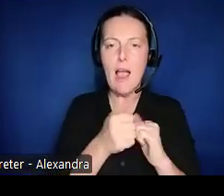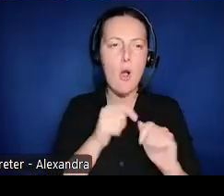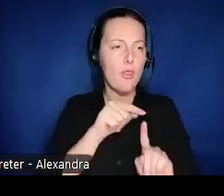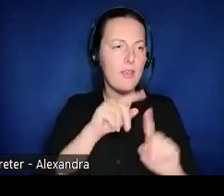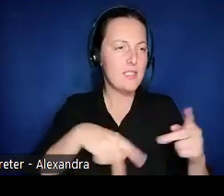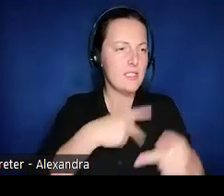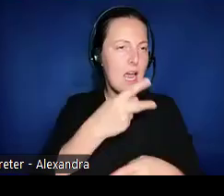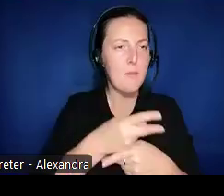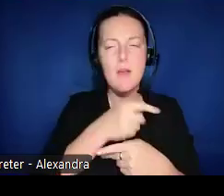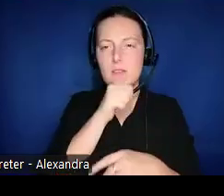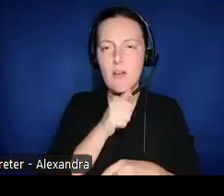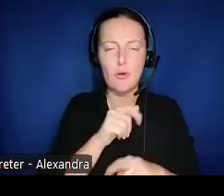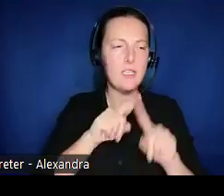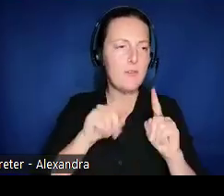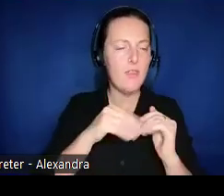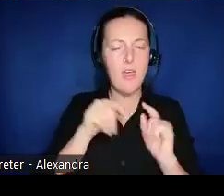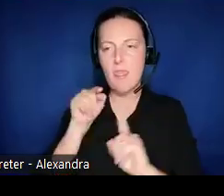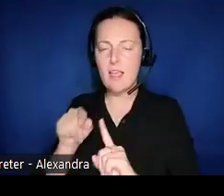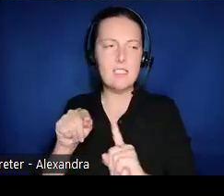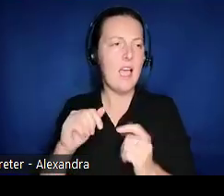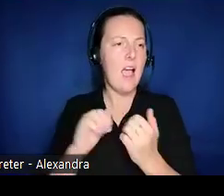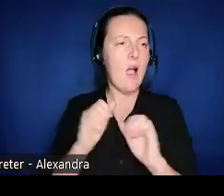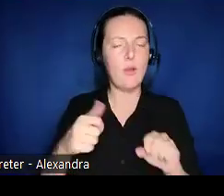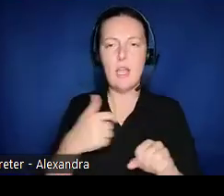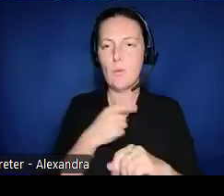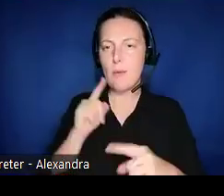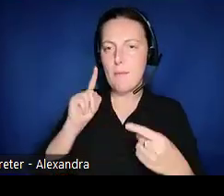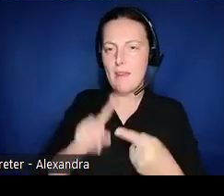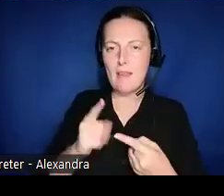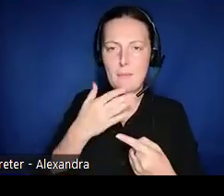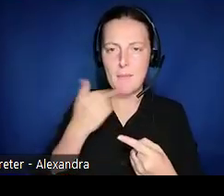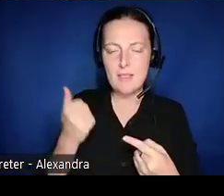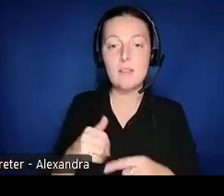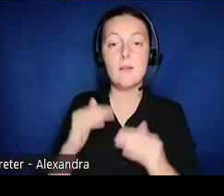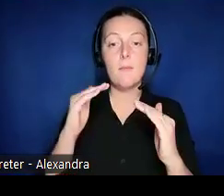can do to mitigate them most effectively. The quantitative methods corps was founded a couple